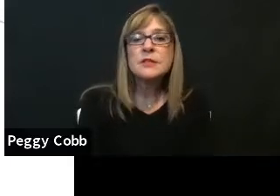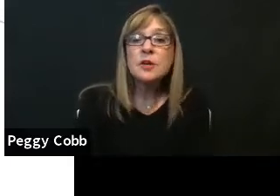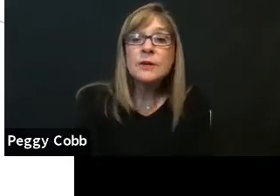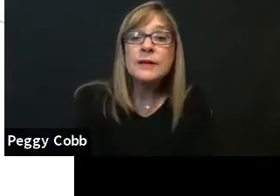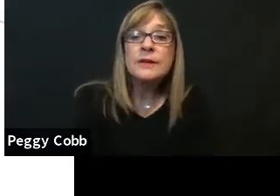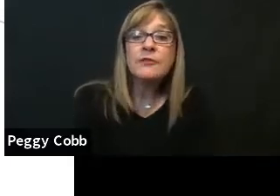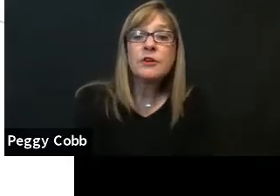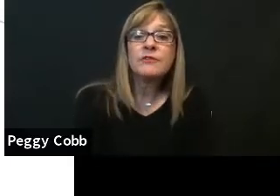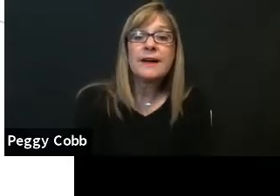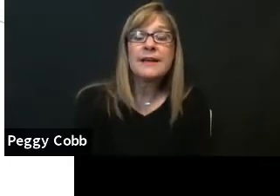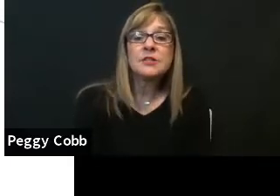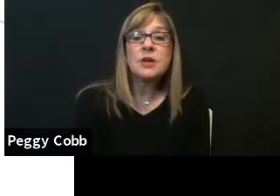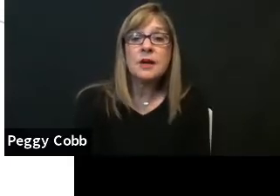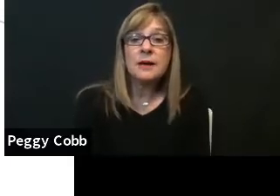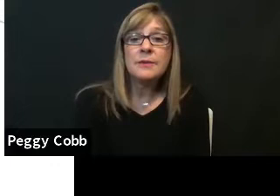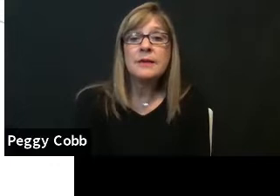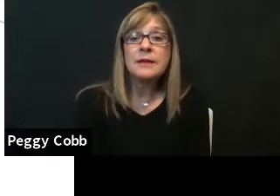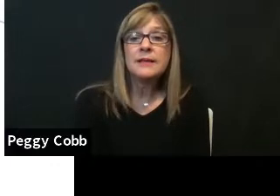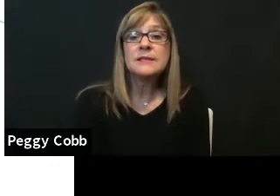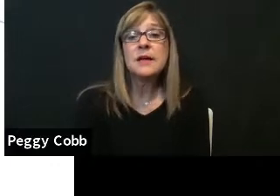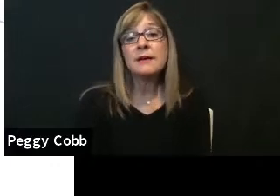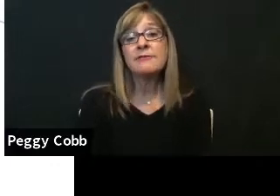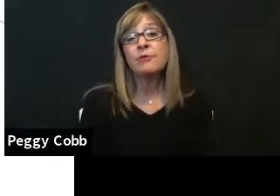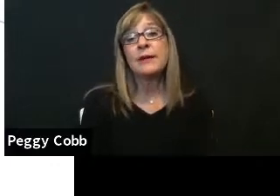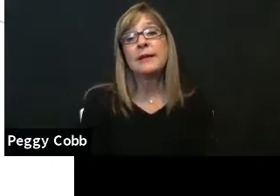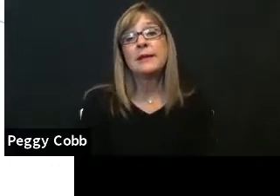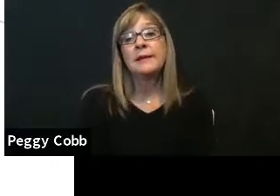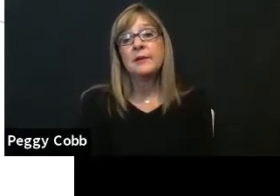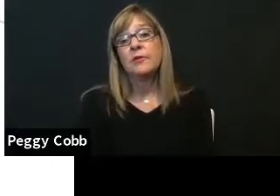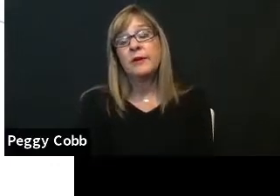So for finding a job it's tough when